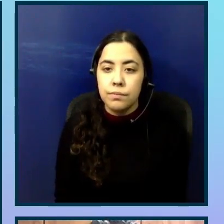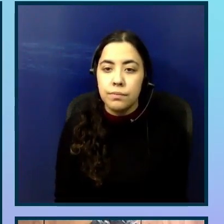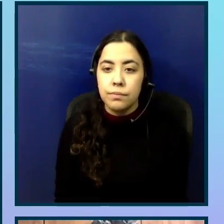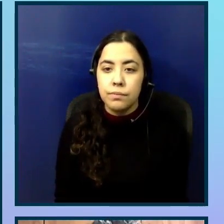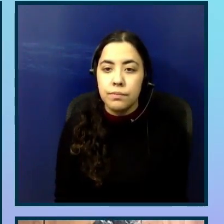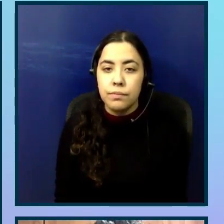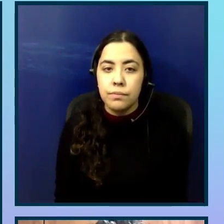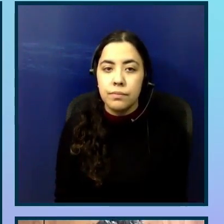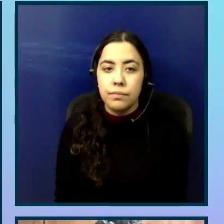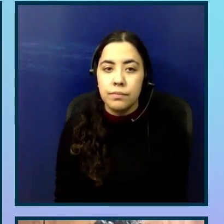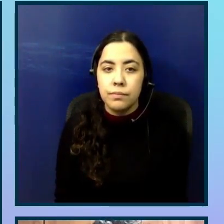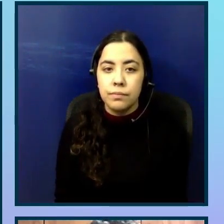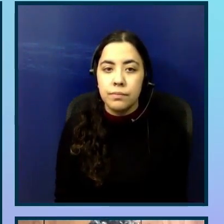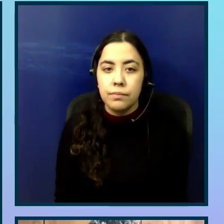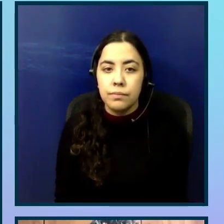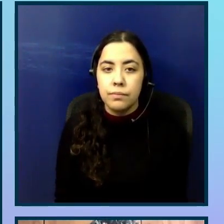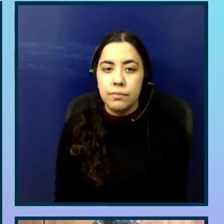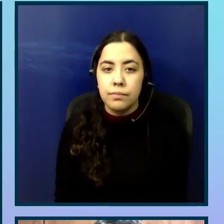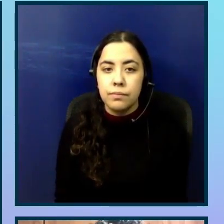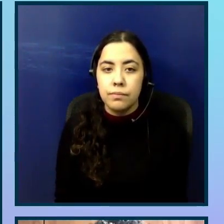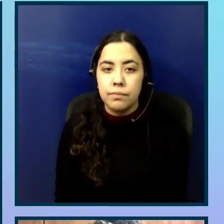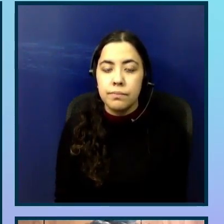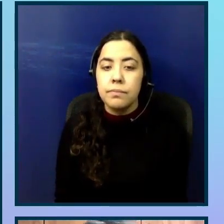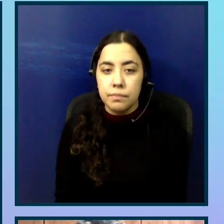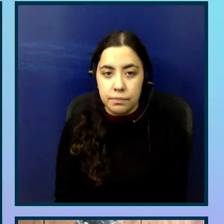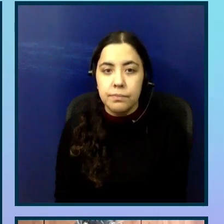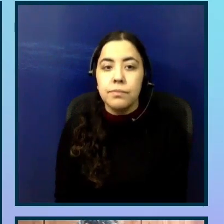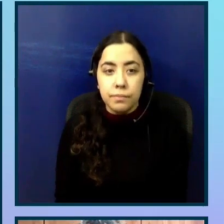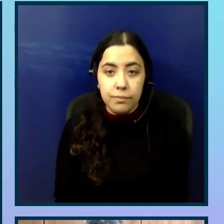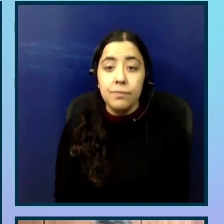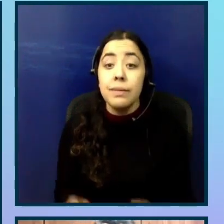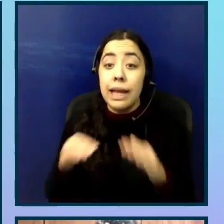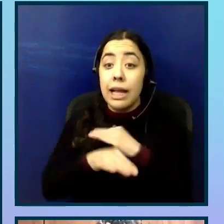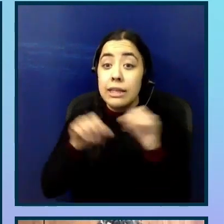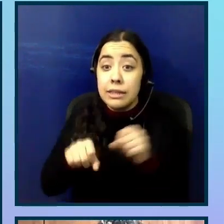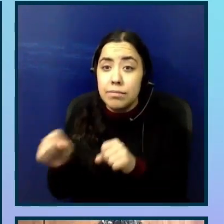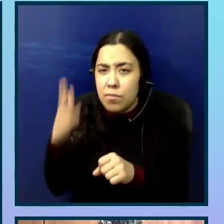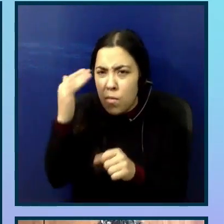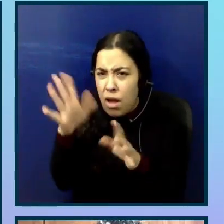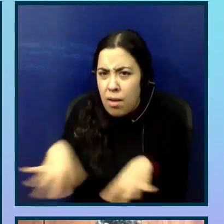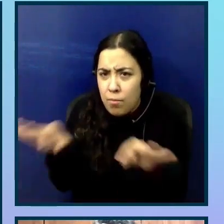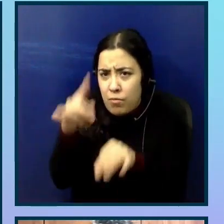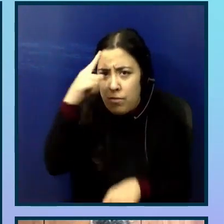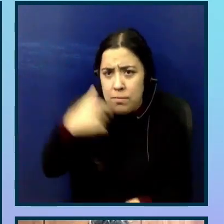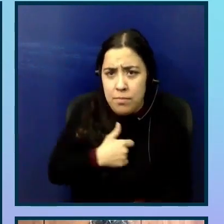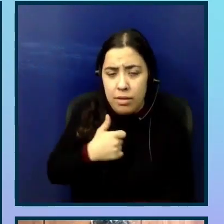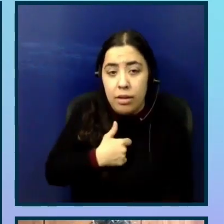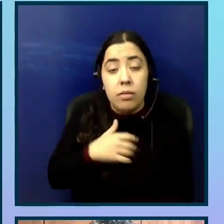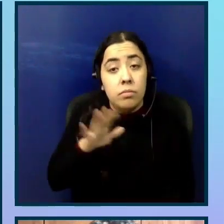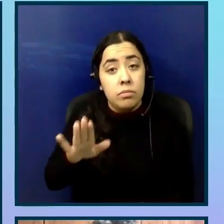Why is accessibility important to me? The reason why it's so important to me